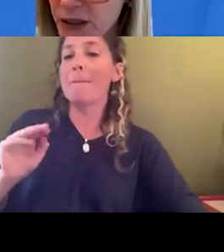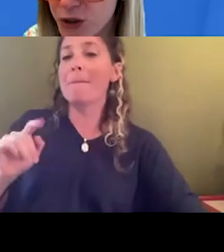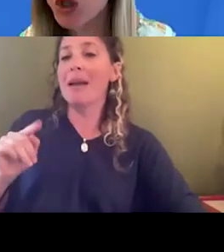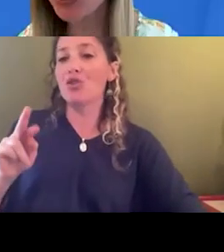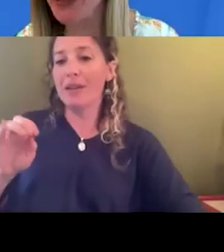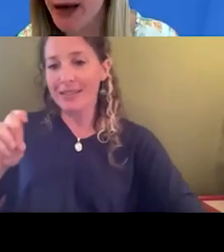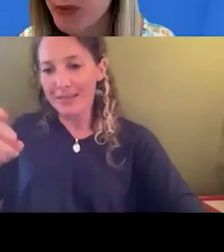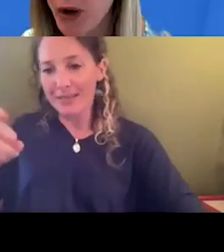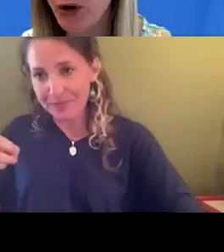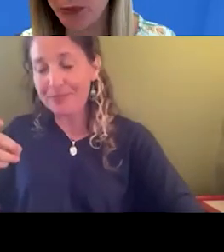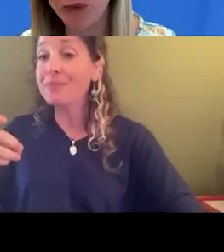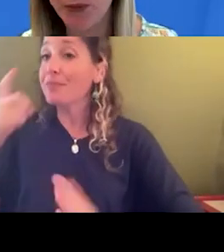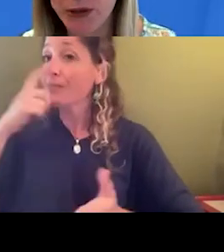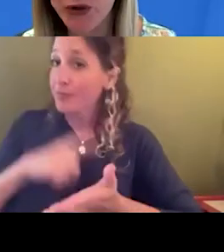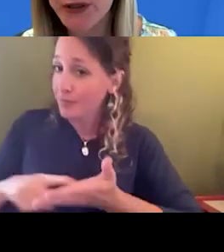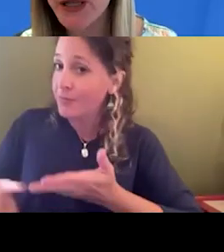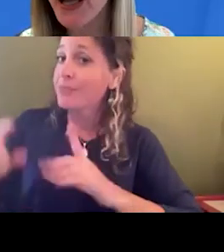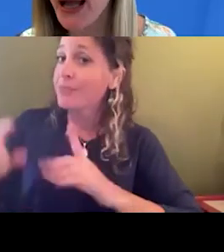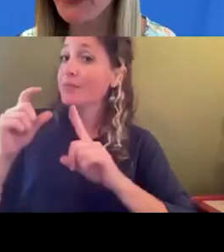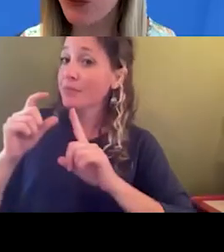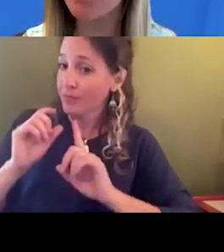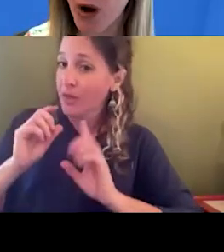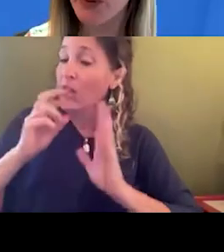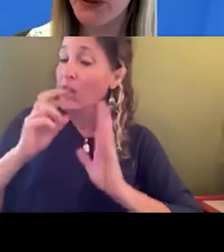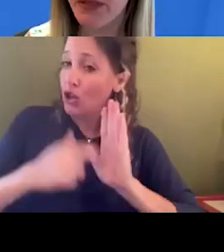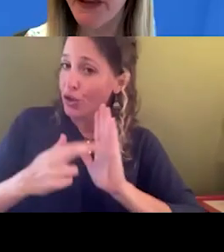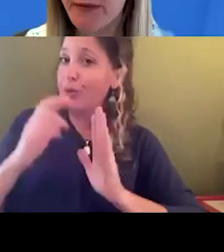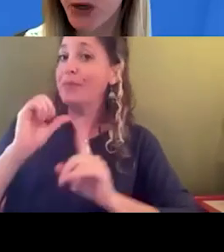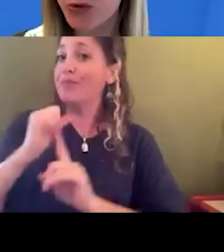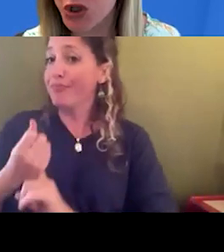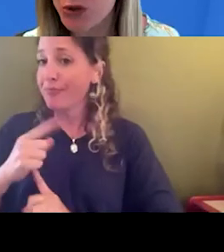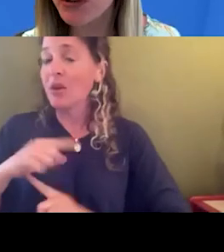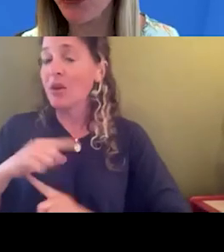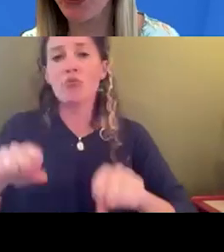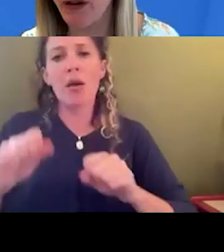conditions had a prior approval matrix, and it was probably the most useful of